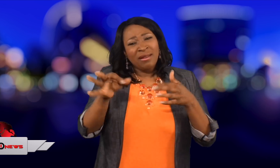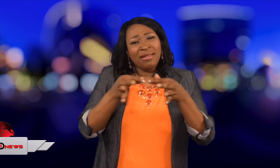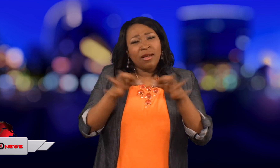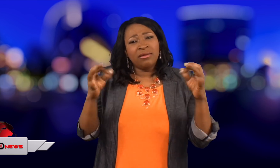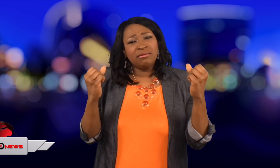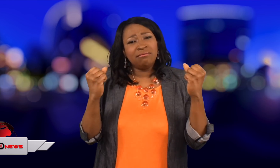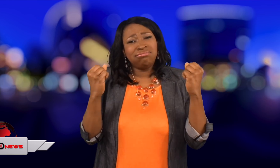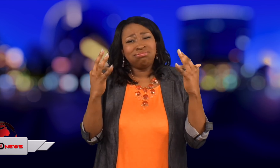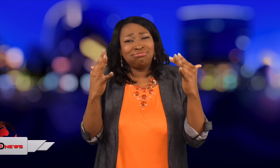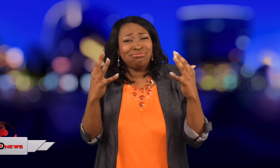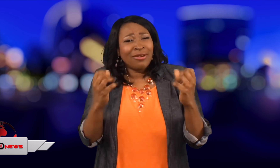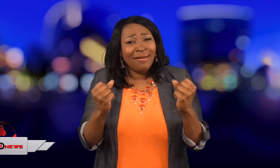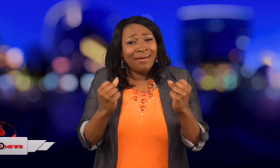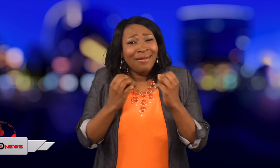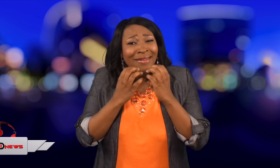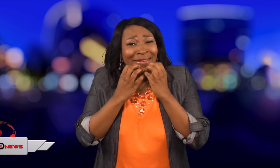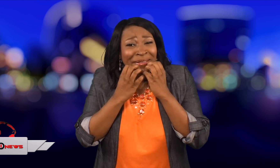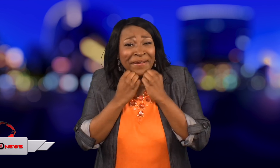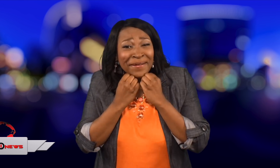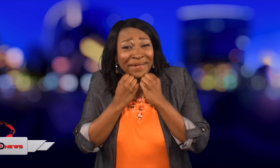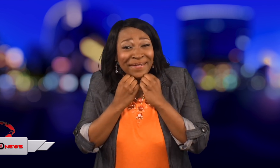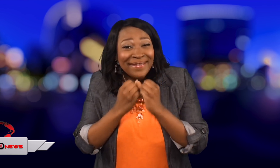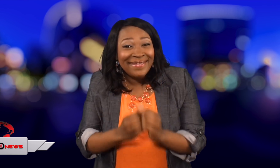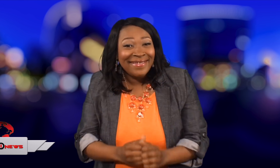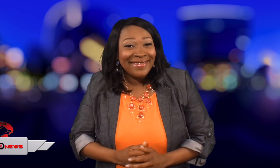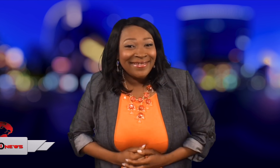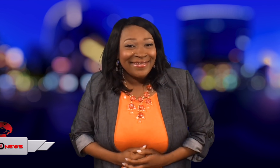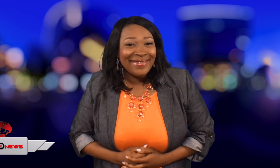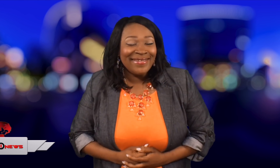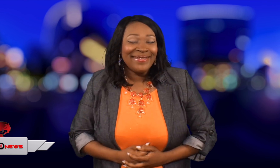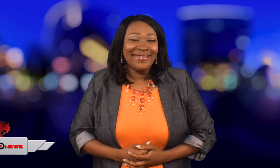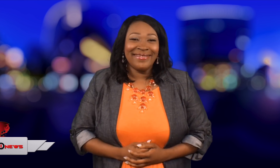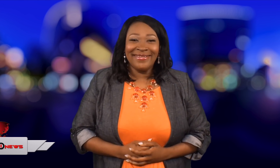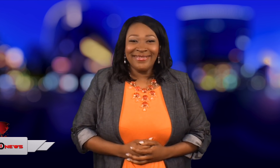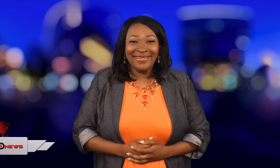Your language.